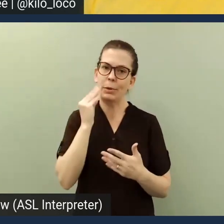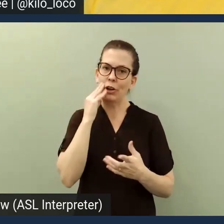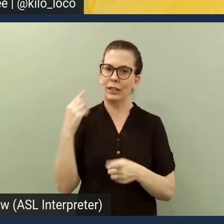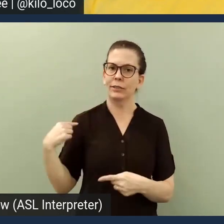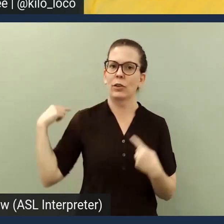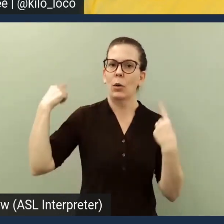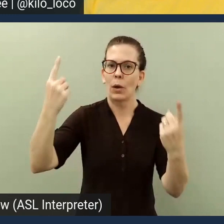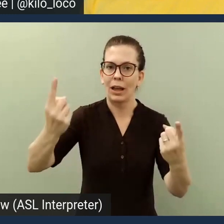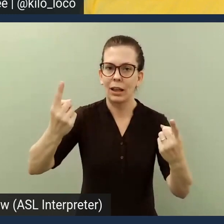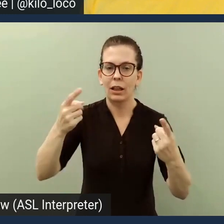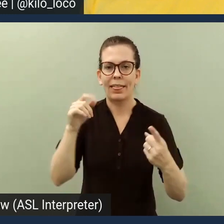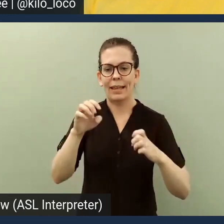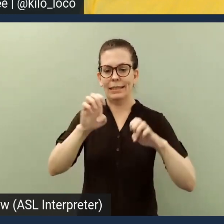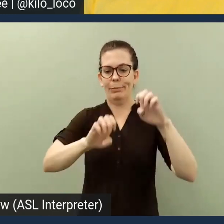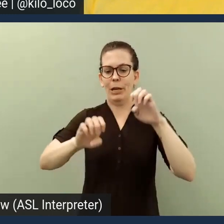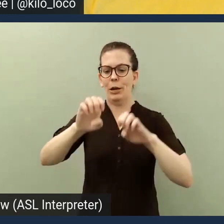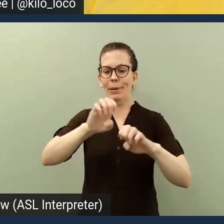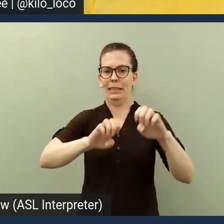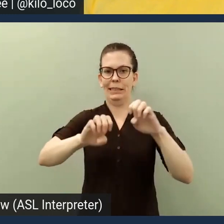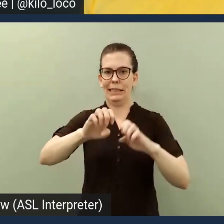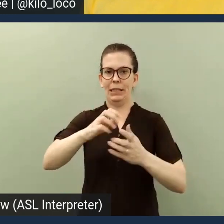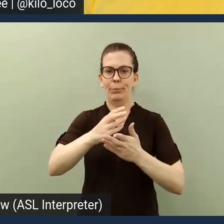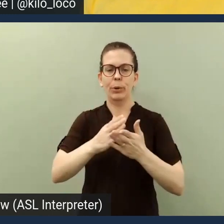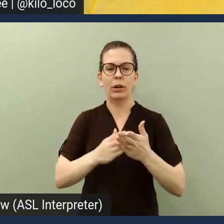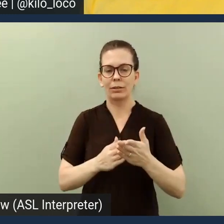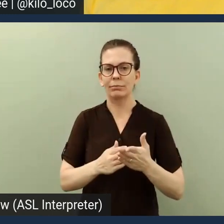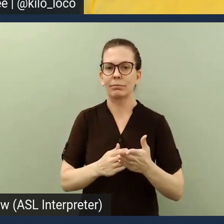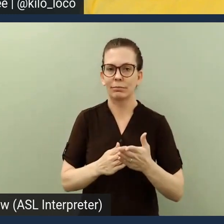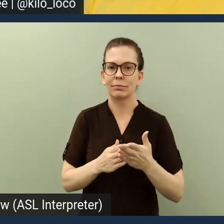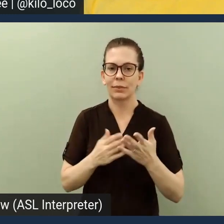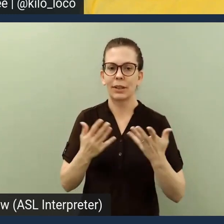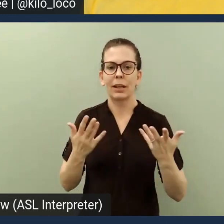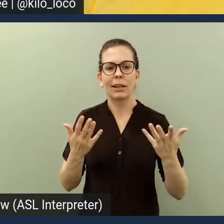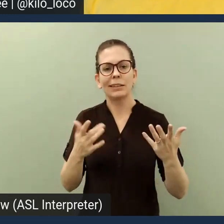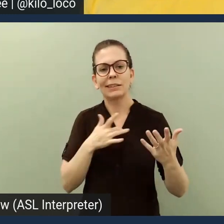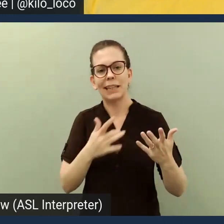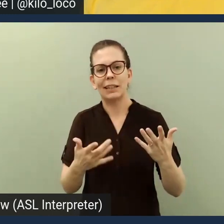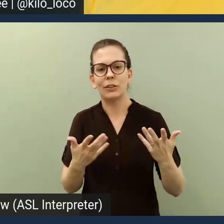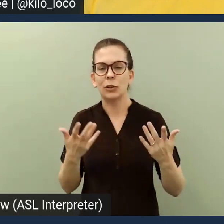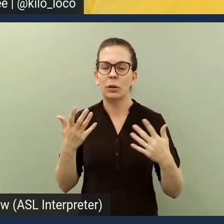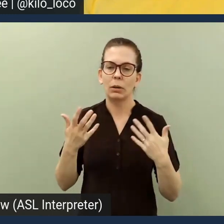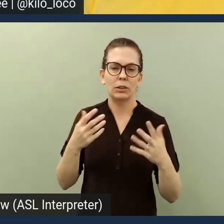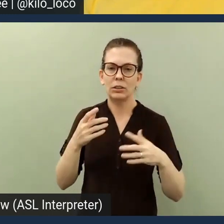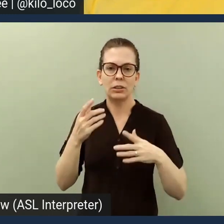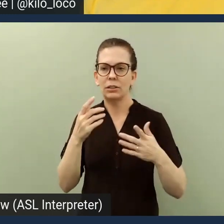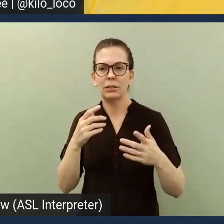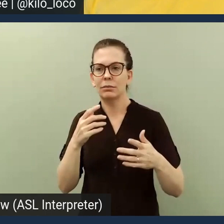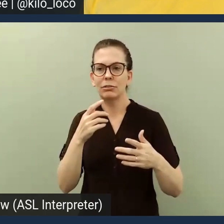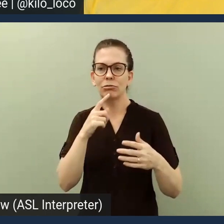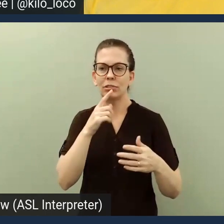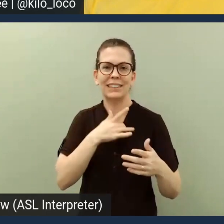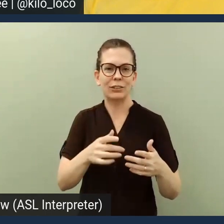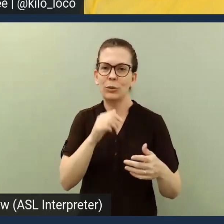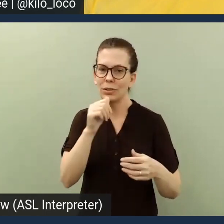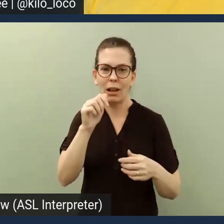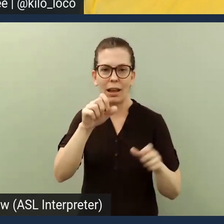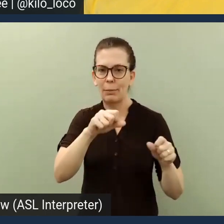that experimental nature of it, you can't escape that. You're gonna try different ways of bringing in your data,